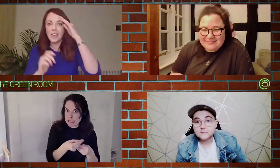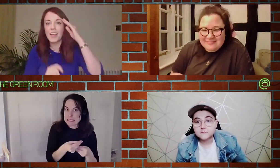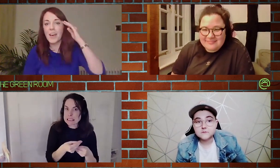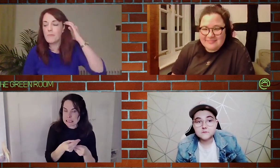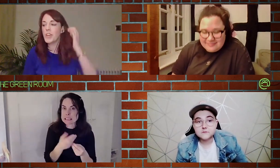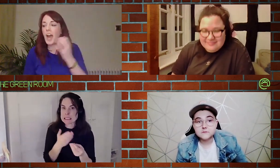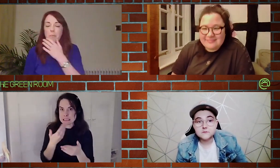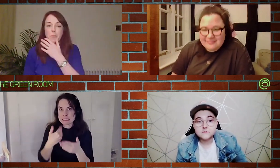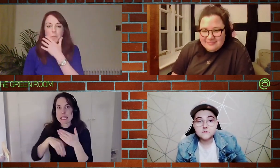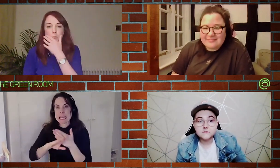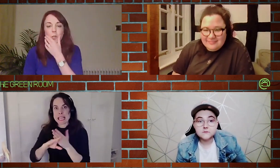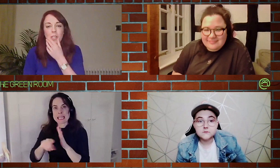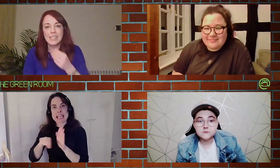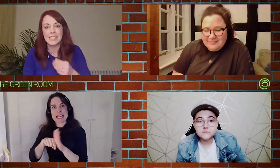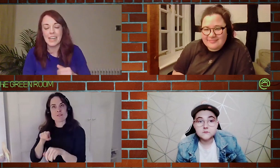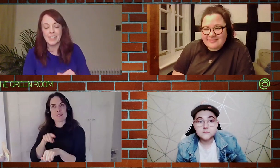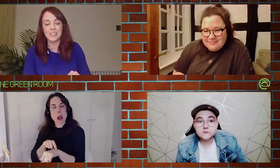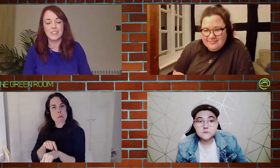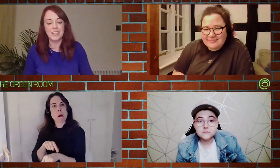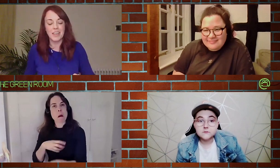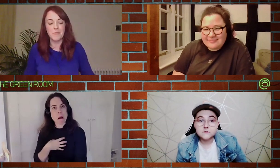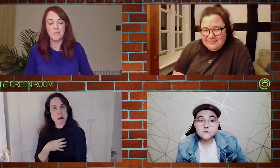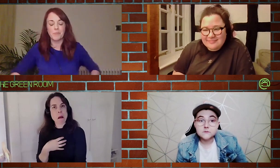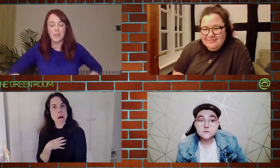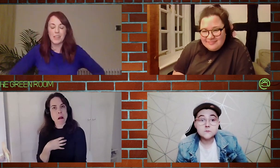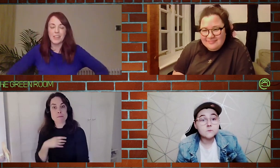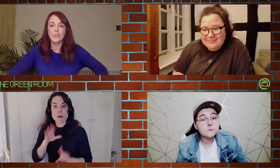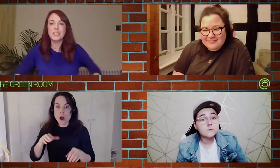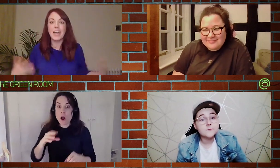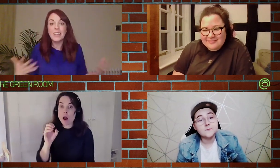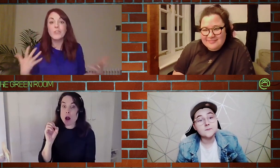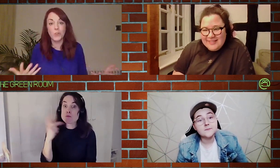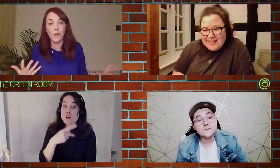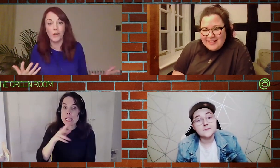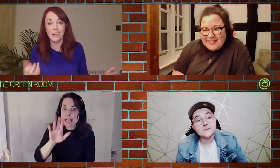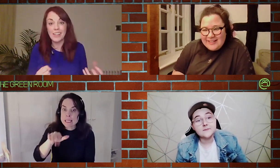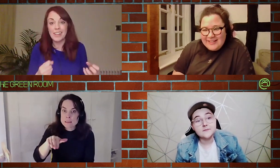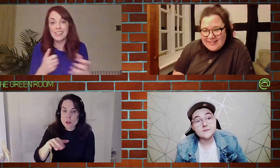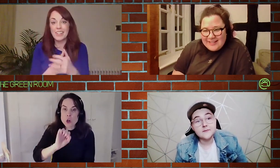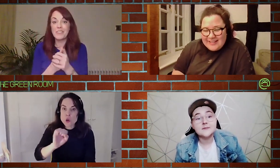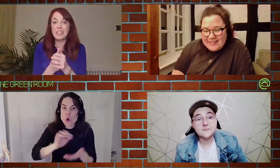chat about Brooklyn and your signing song, because I really want